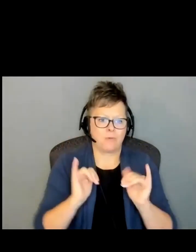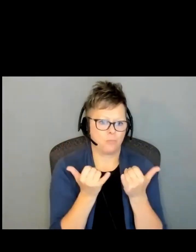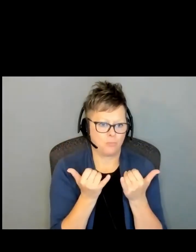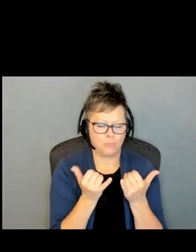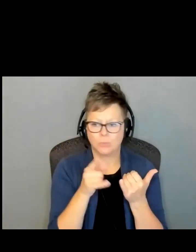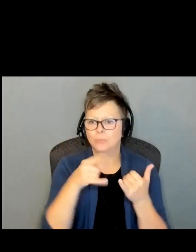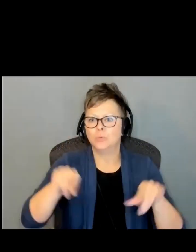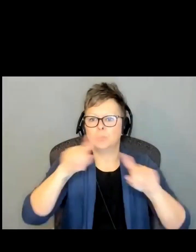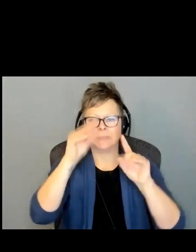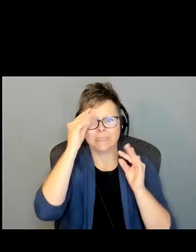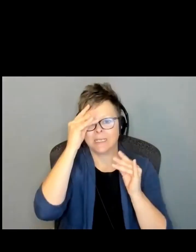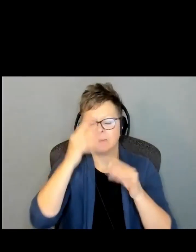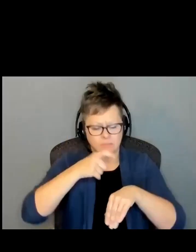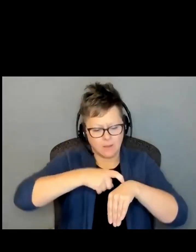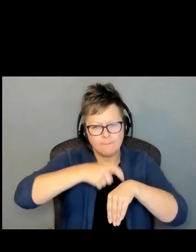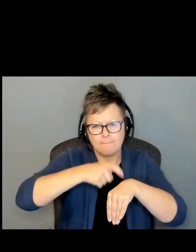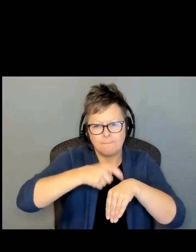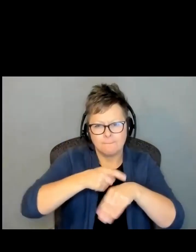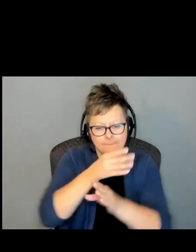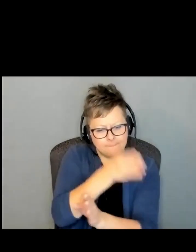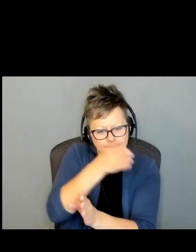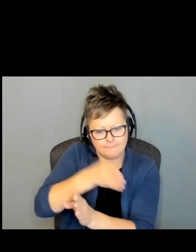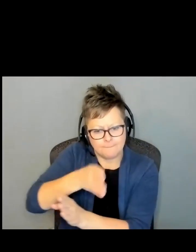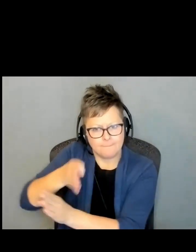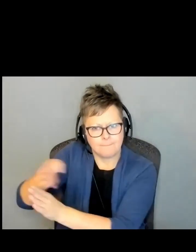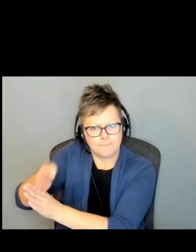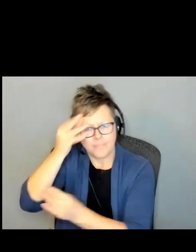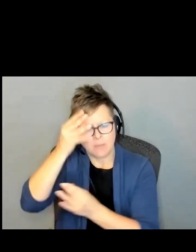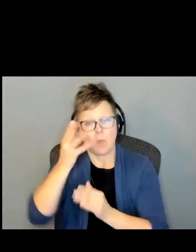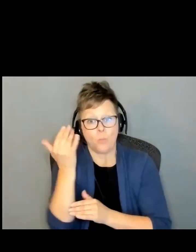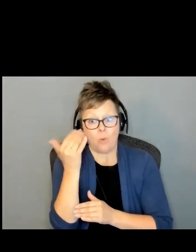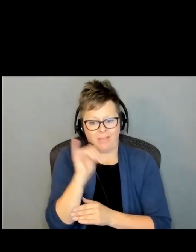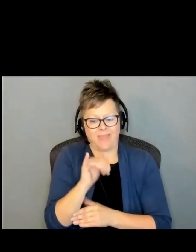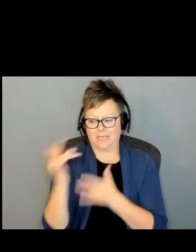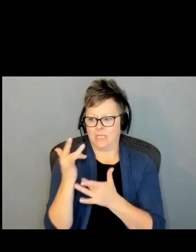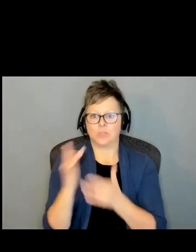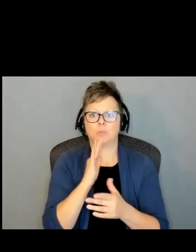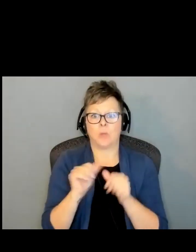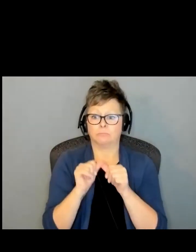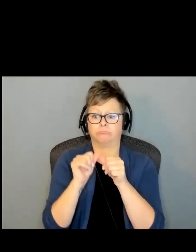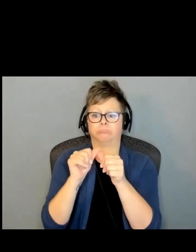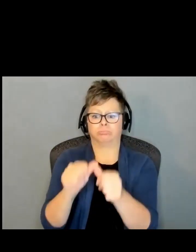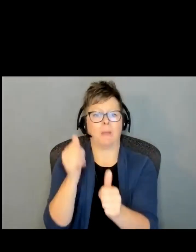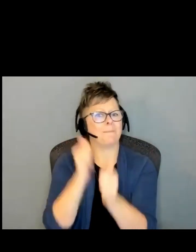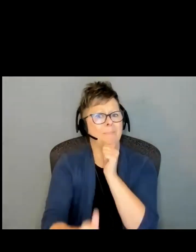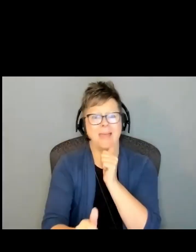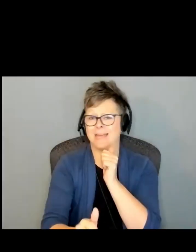Because these ongoing issues are going to persist long past our grant funding wraps up.